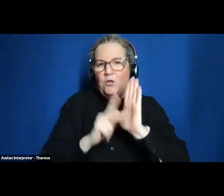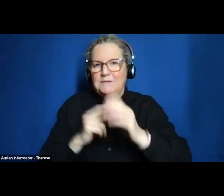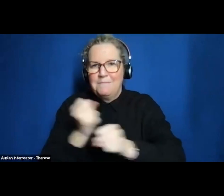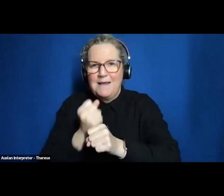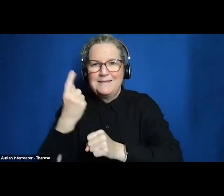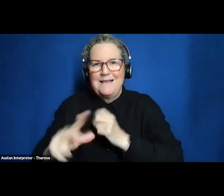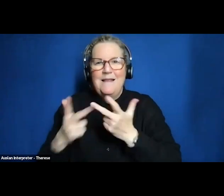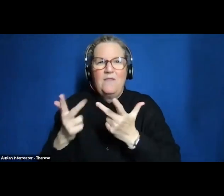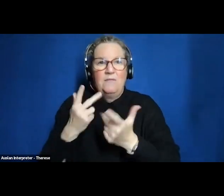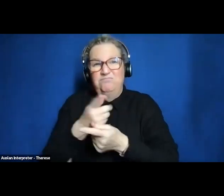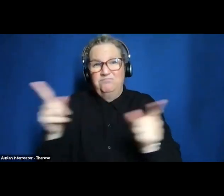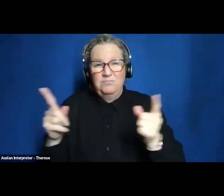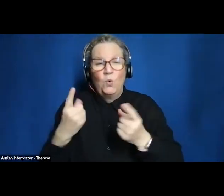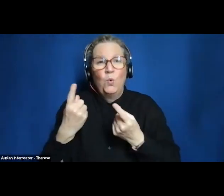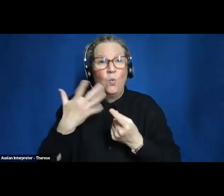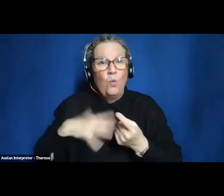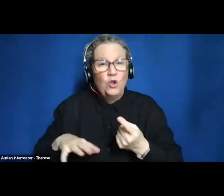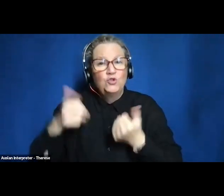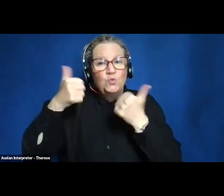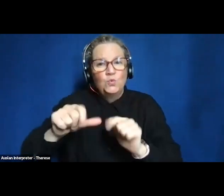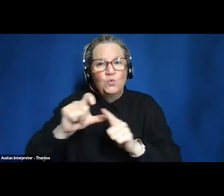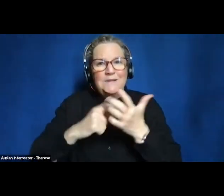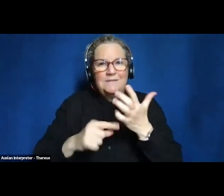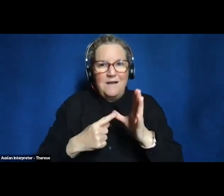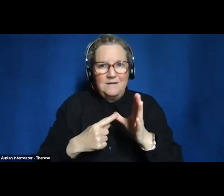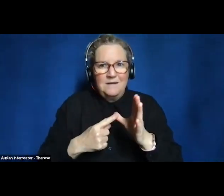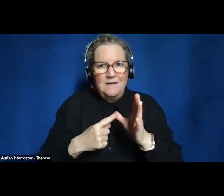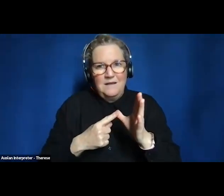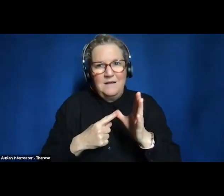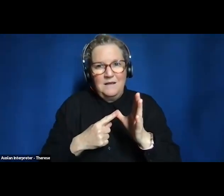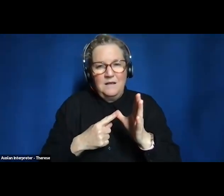and others who seek to use it using consistent definitions